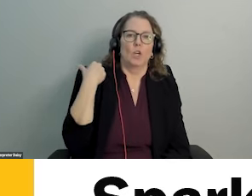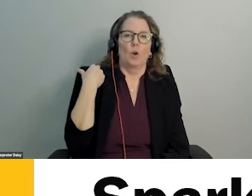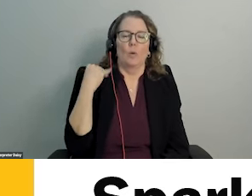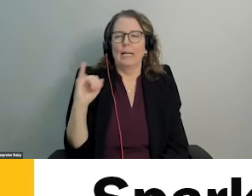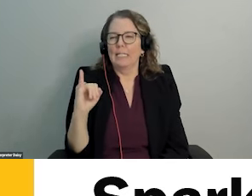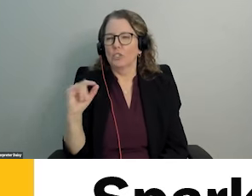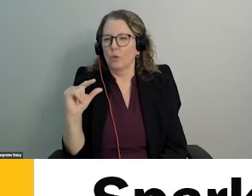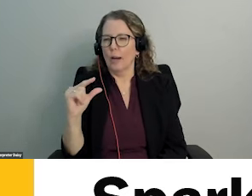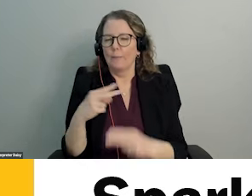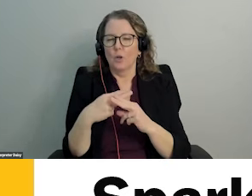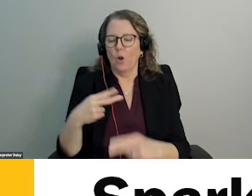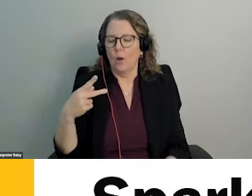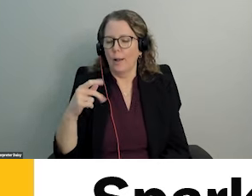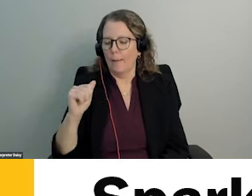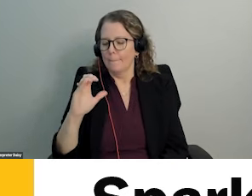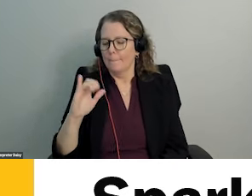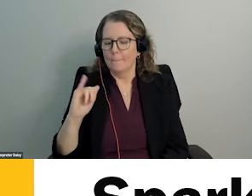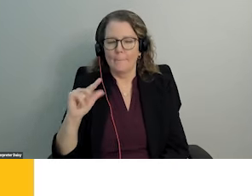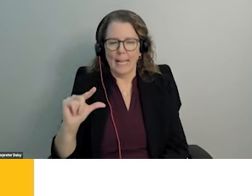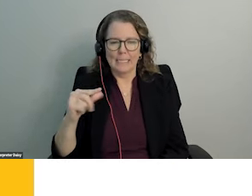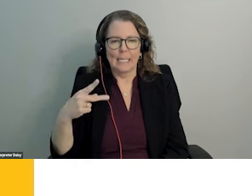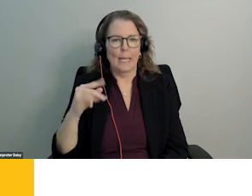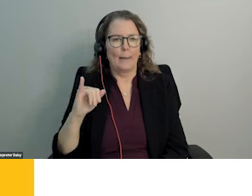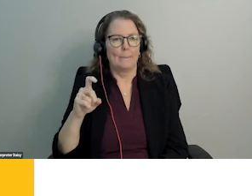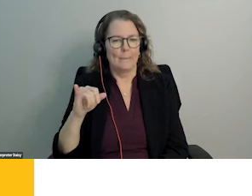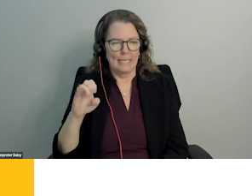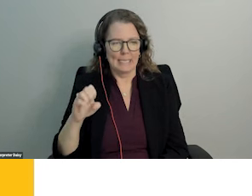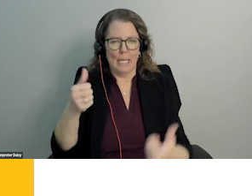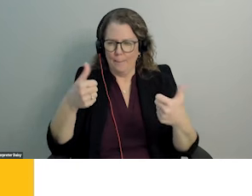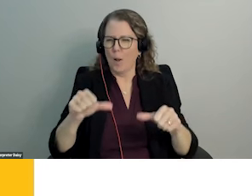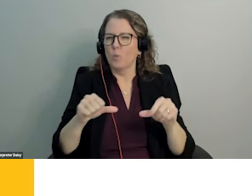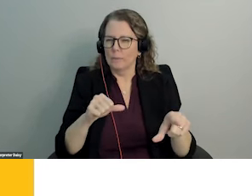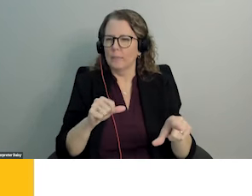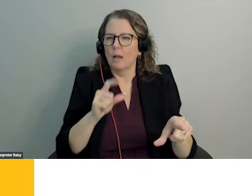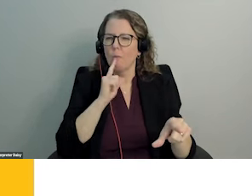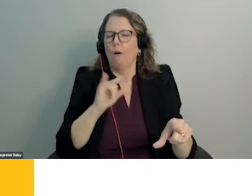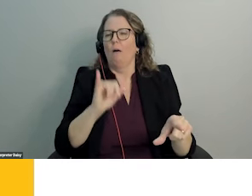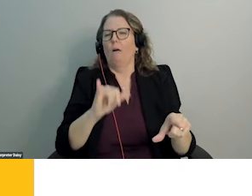called The Pacing Pixie posted this, and it really struck me as the best way